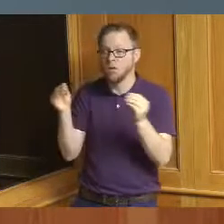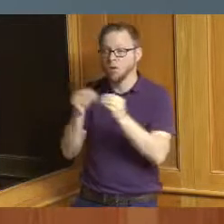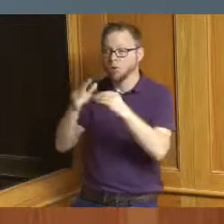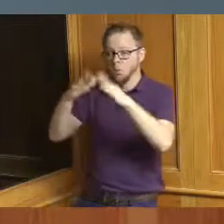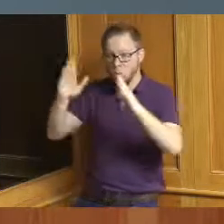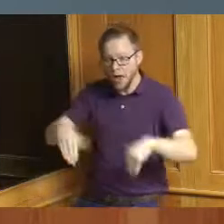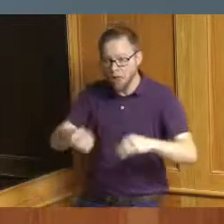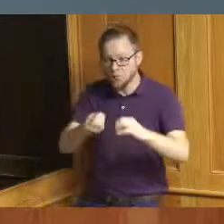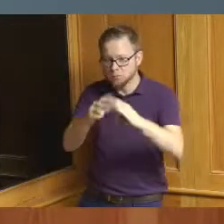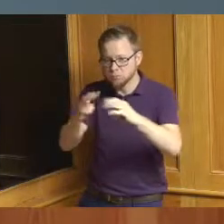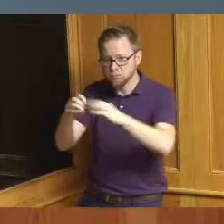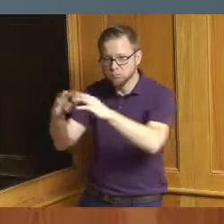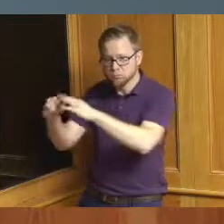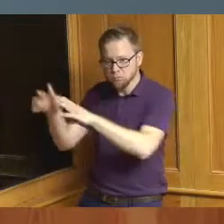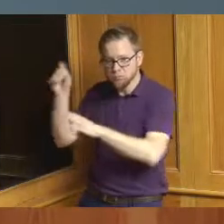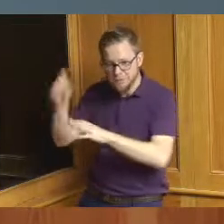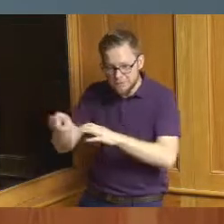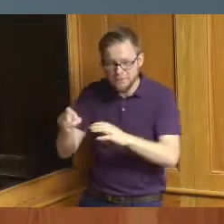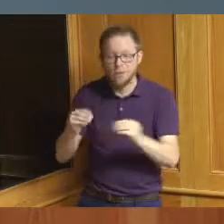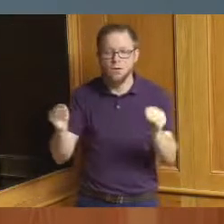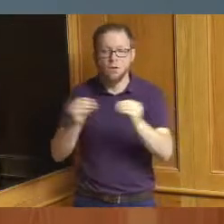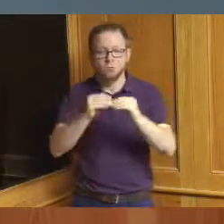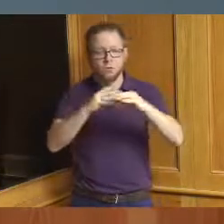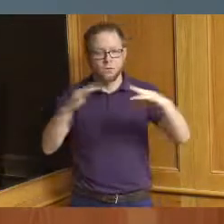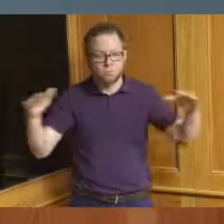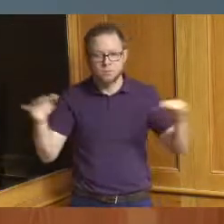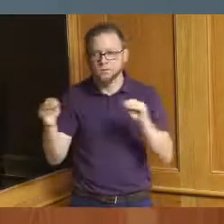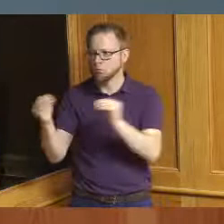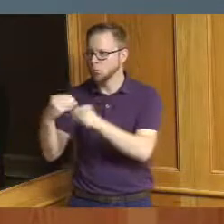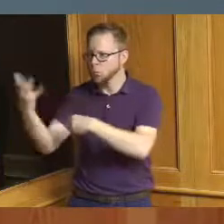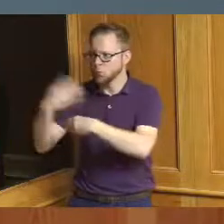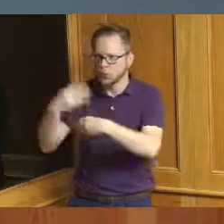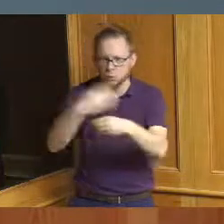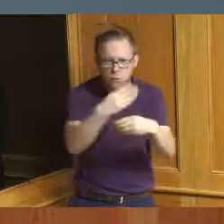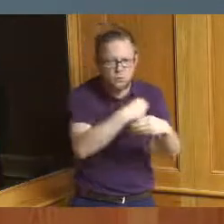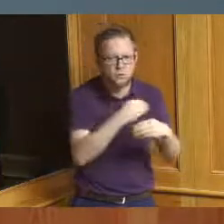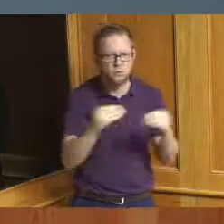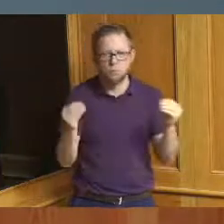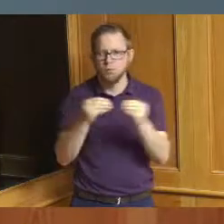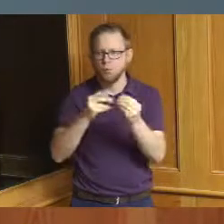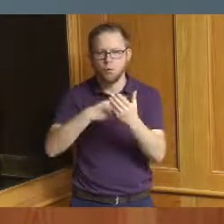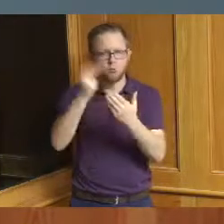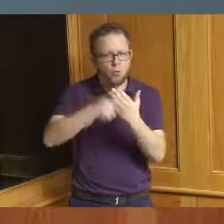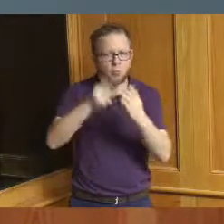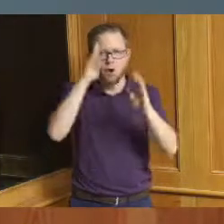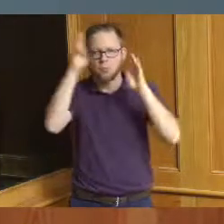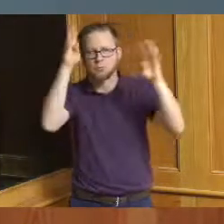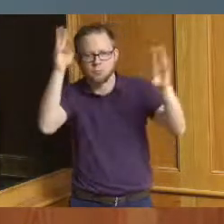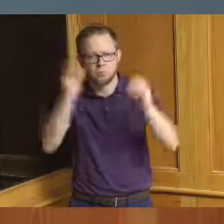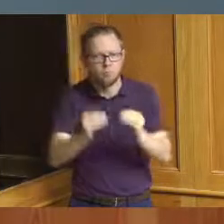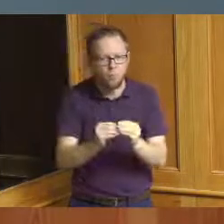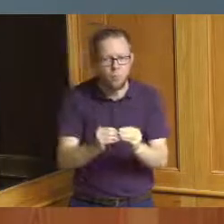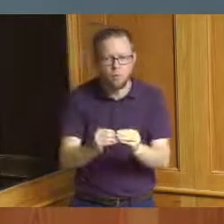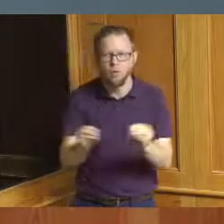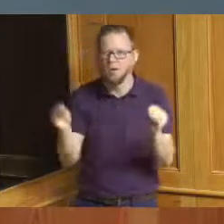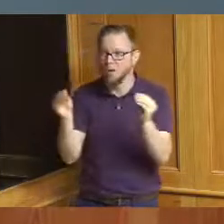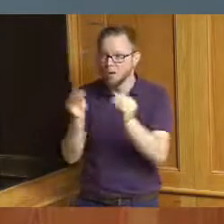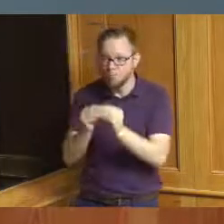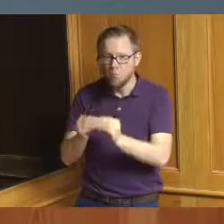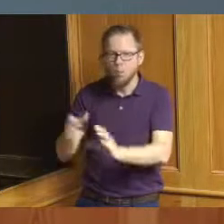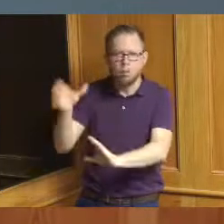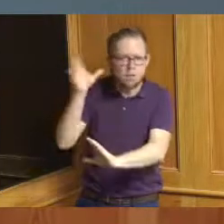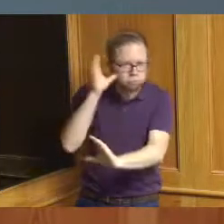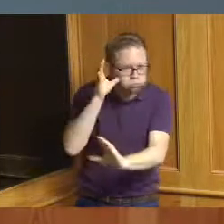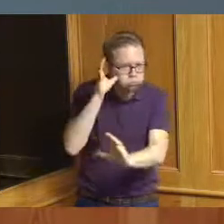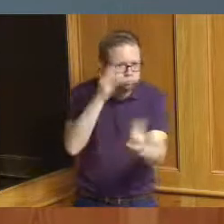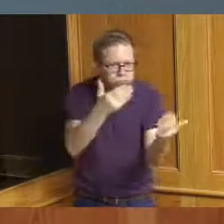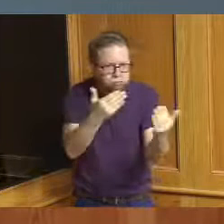more diversity and inclusion more initiatives to fulfill more ears to listen to its people more